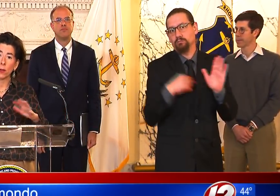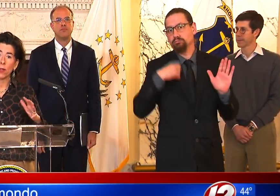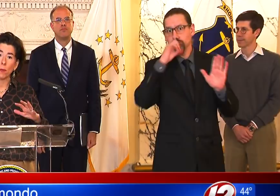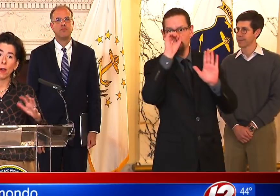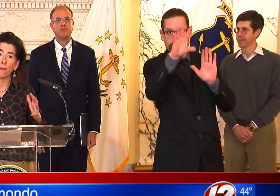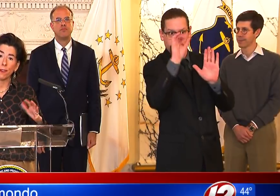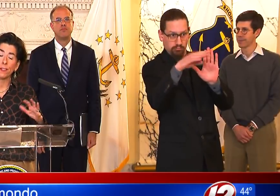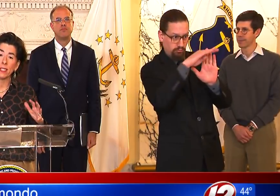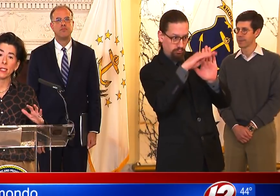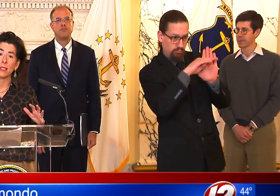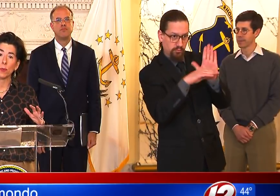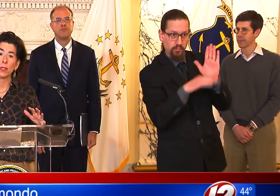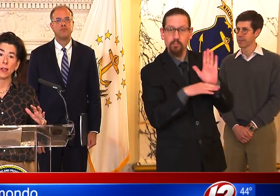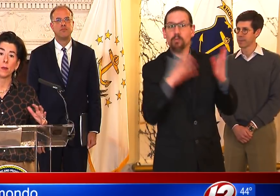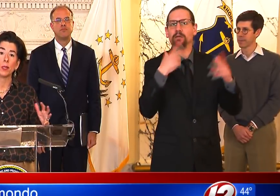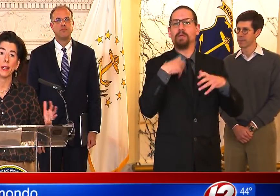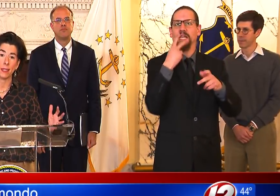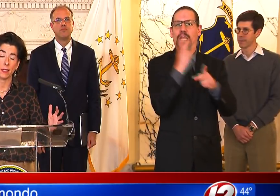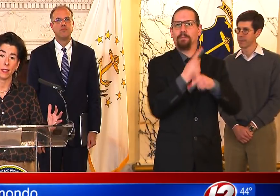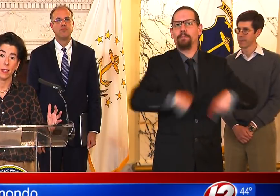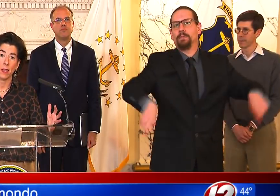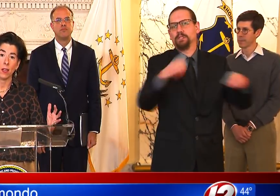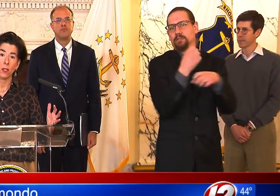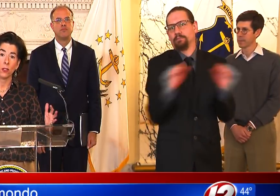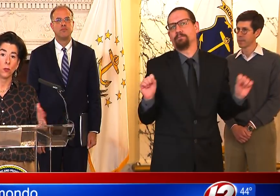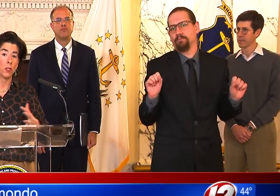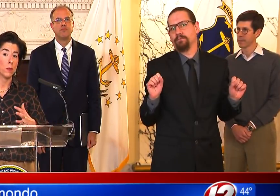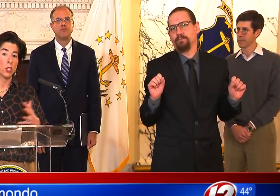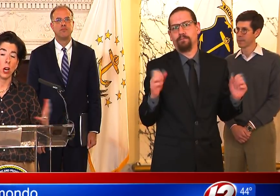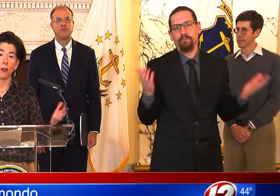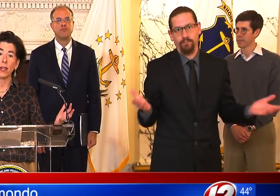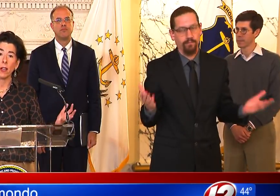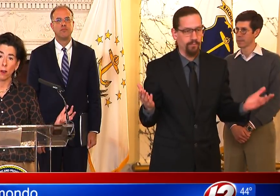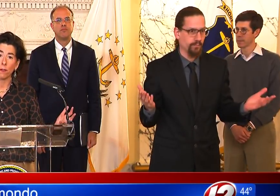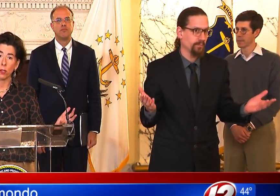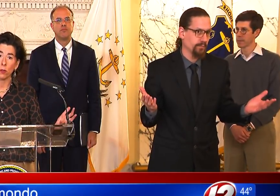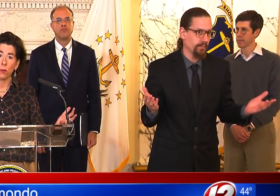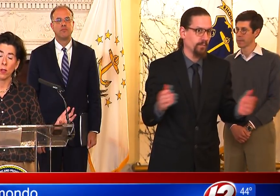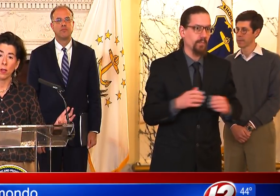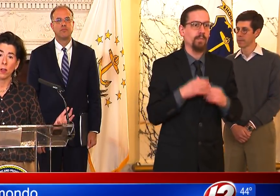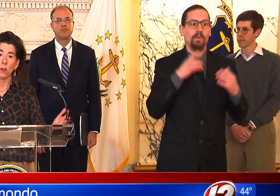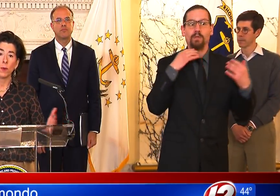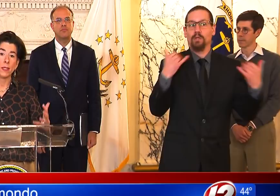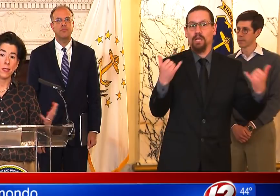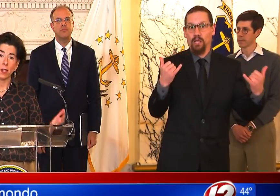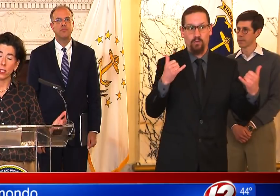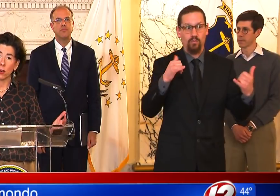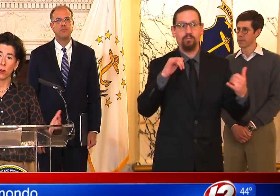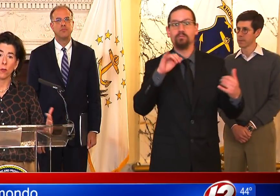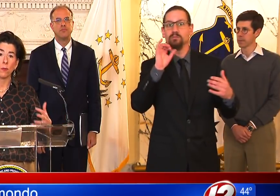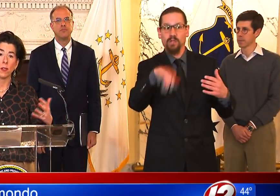DO THE RIGHT THING. FOR THOSE OF YOU WHO ARE FOLLOWING THE RULES, WE THINK WE